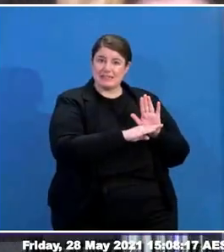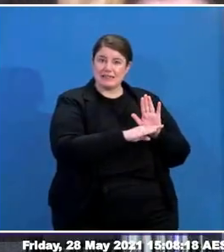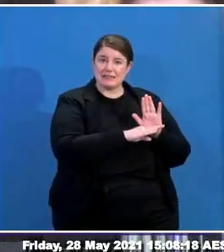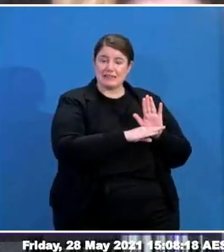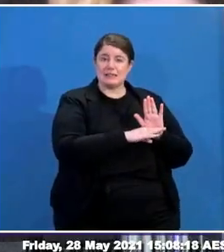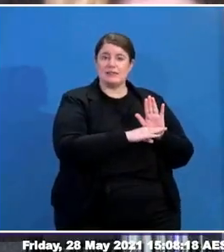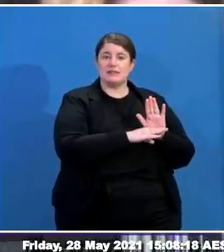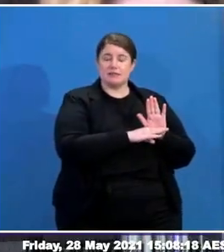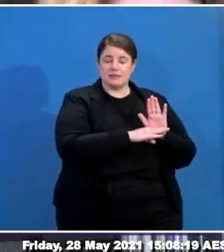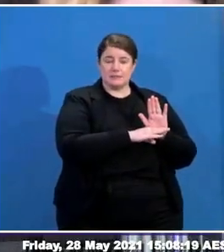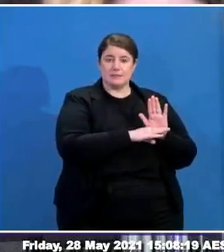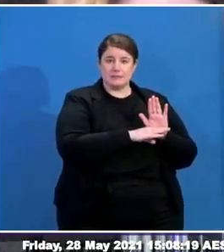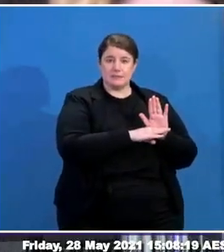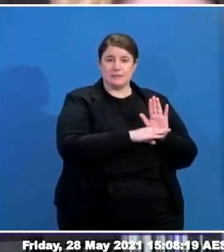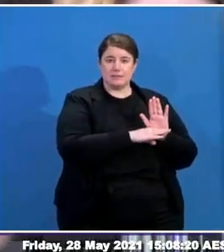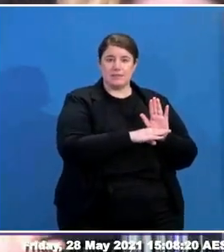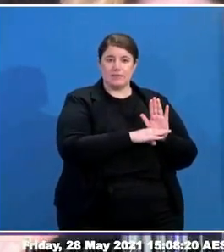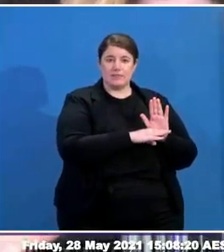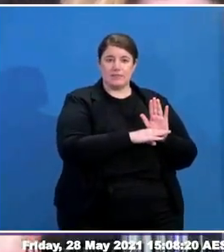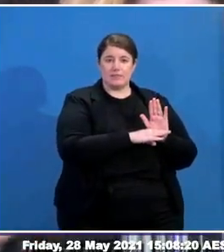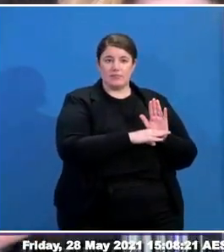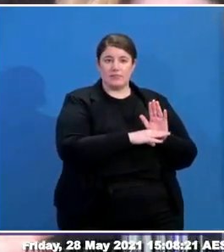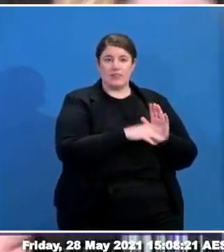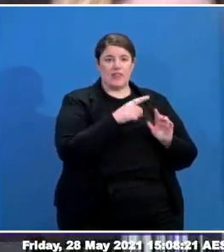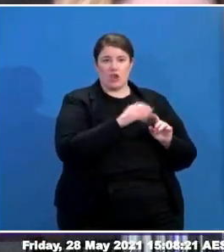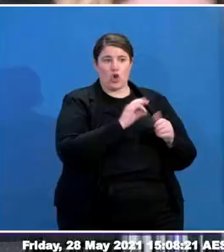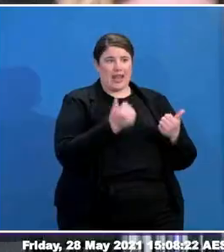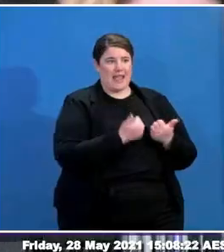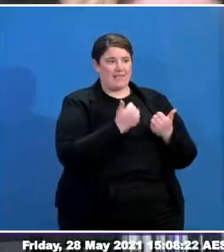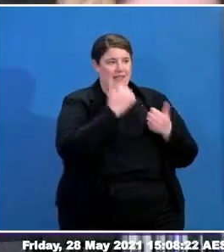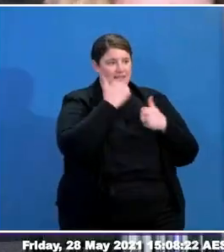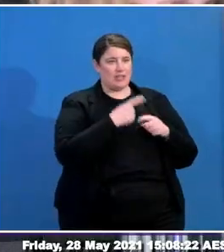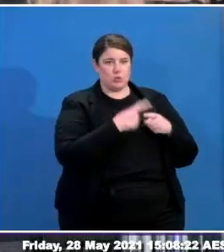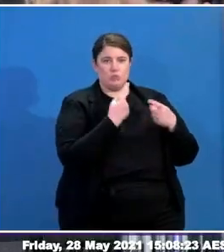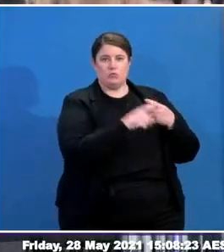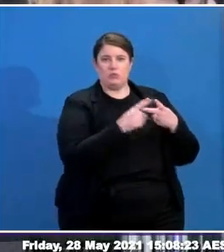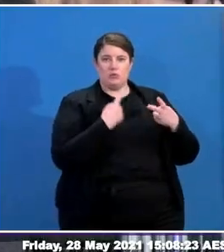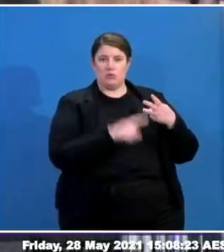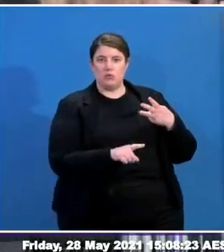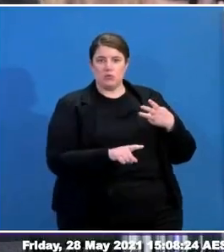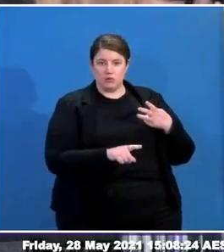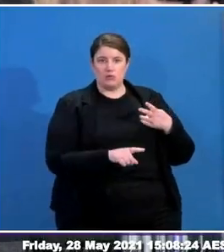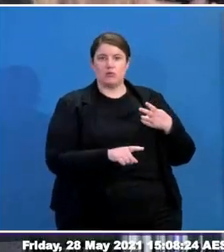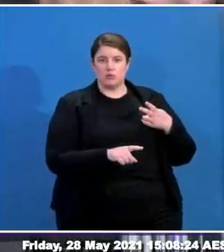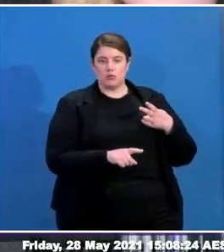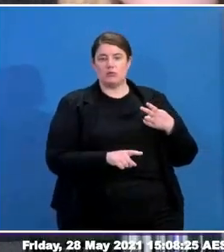practice standard had been met, and that those practice standards you set out.